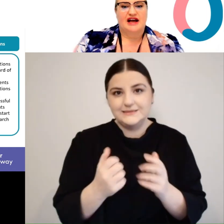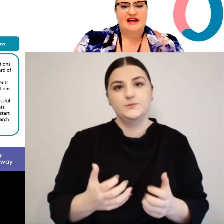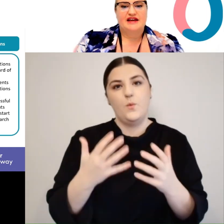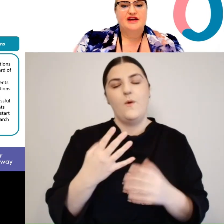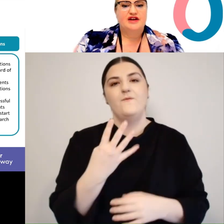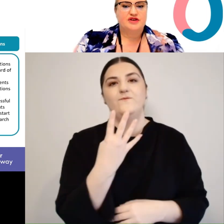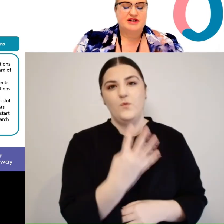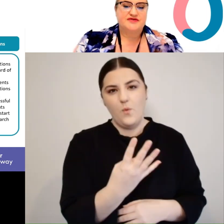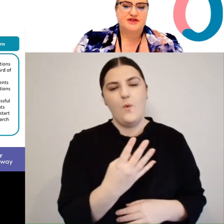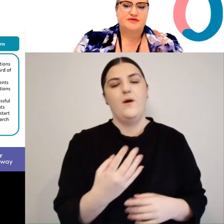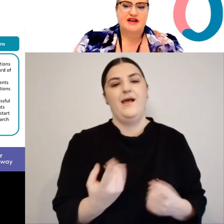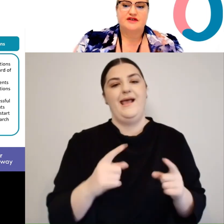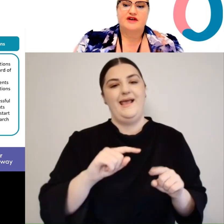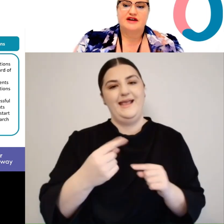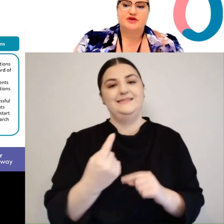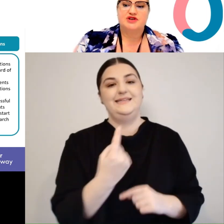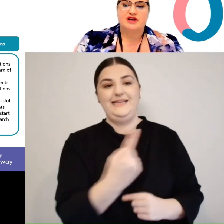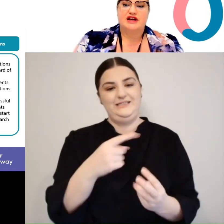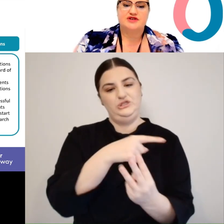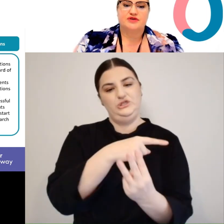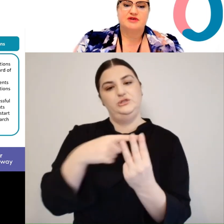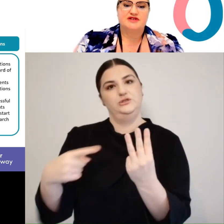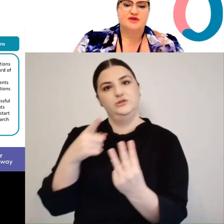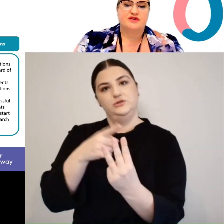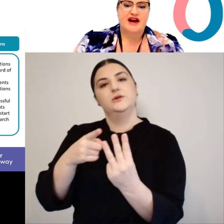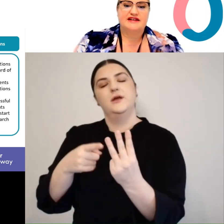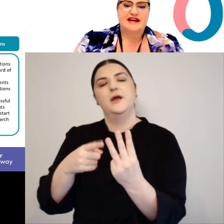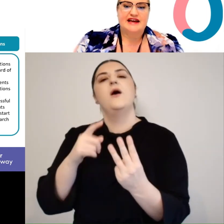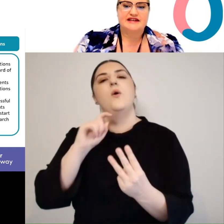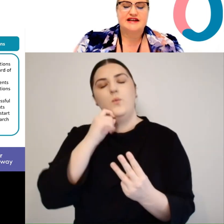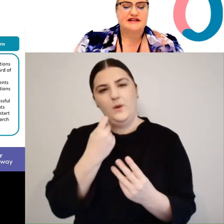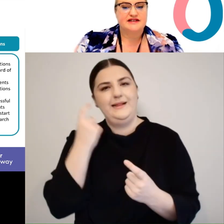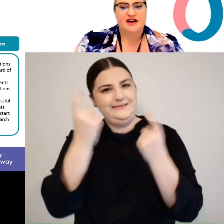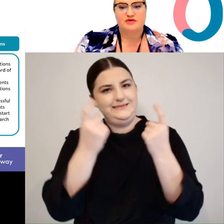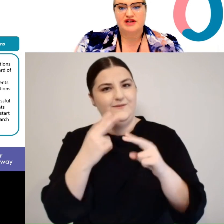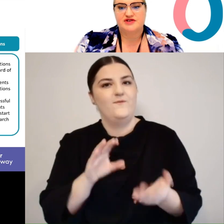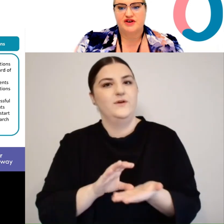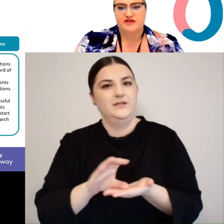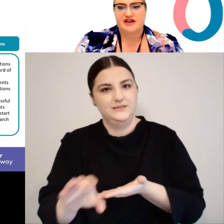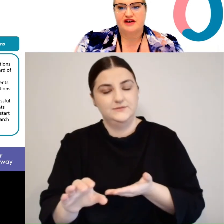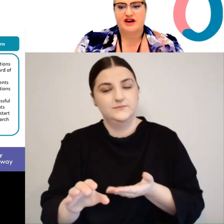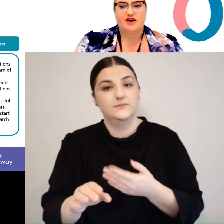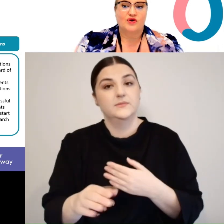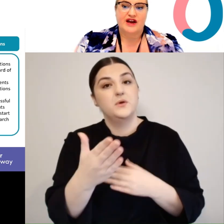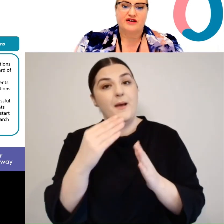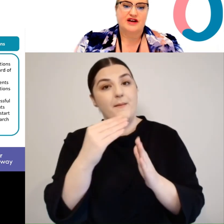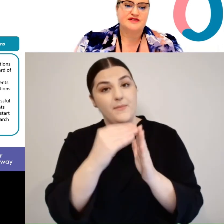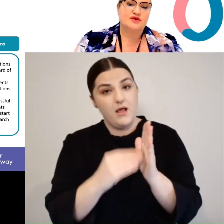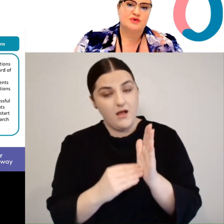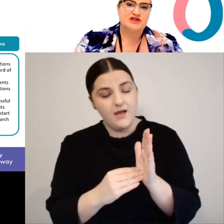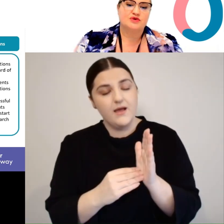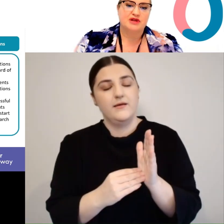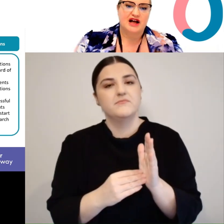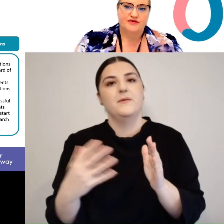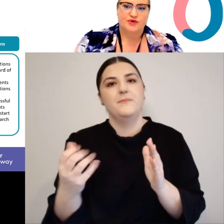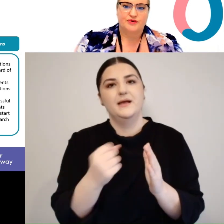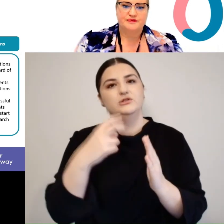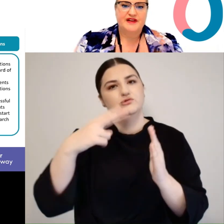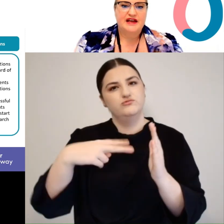To apply, you must first read the Grant Opportunity documents on GrantConnect and decide which service area or areas you wish to apply for.